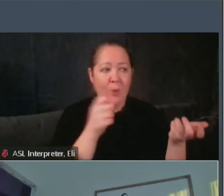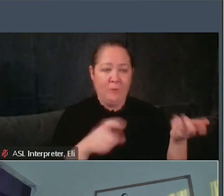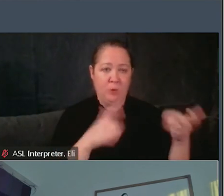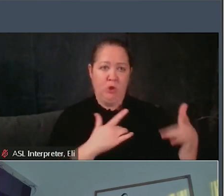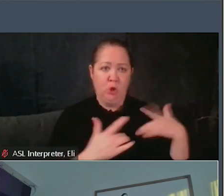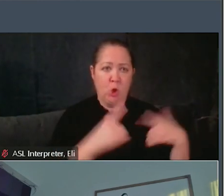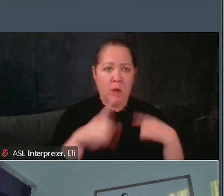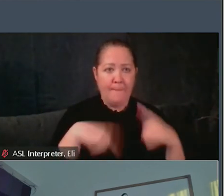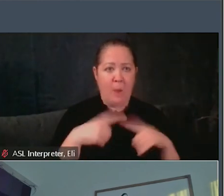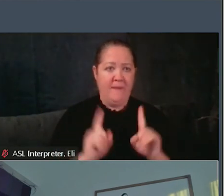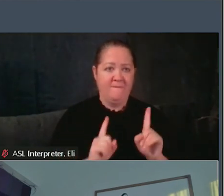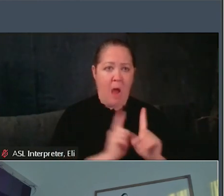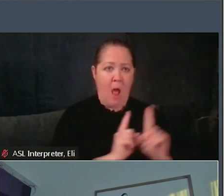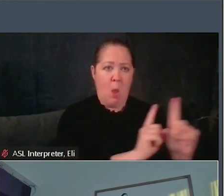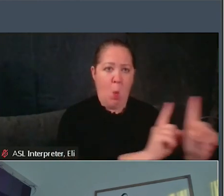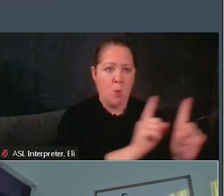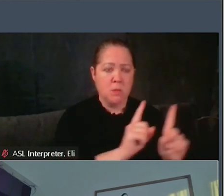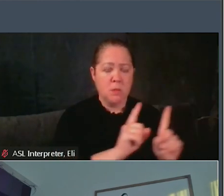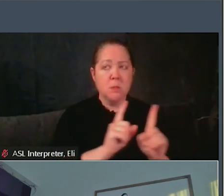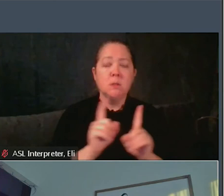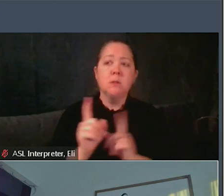And that's pretty much all I want to say. I agree with Nicole Ford statements,